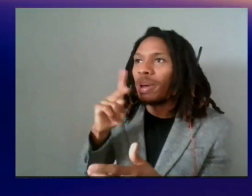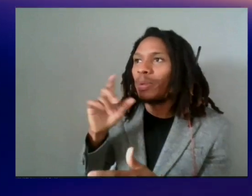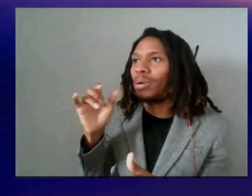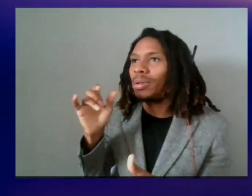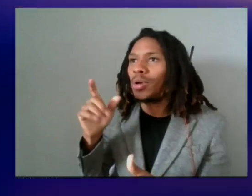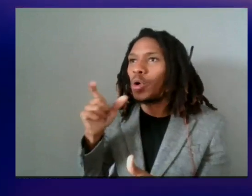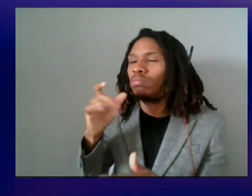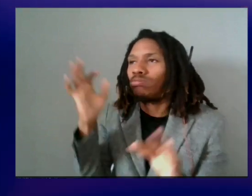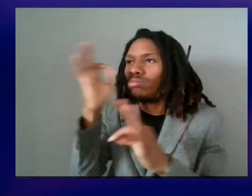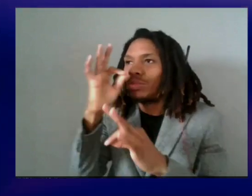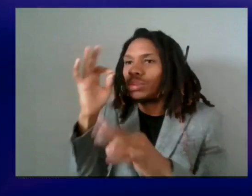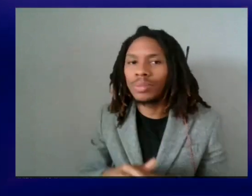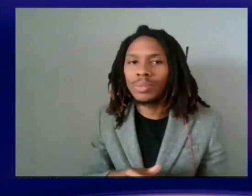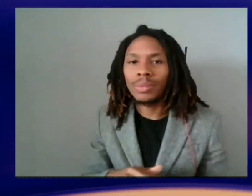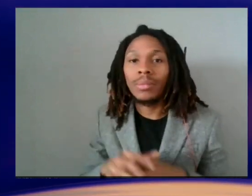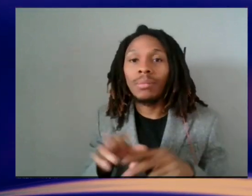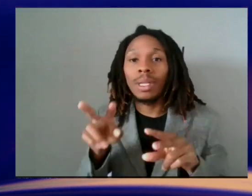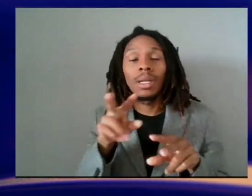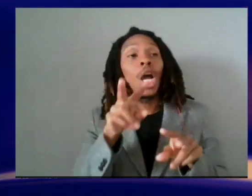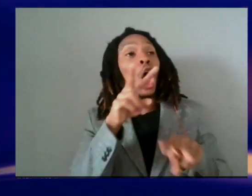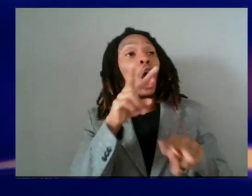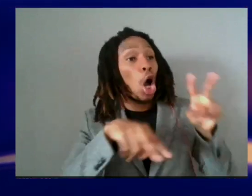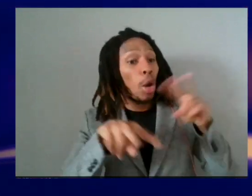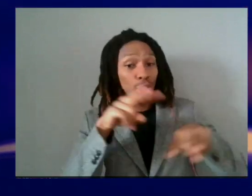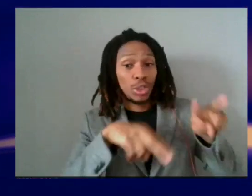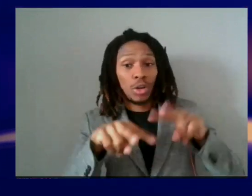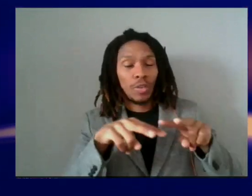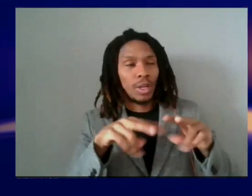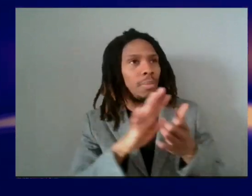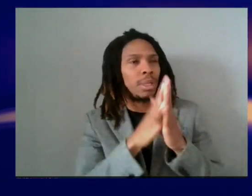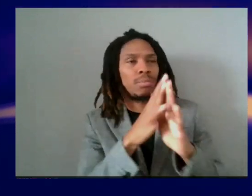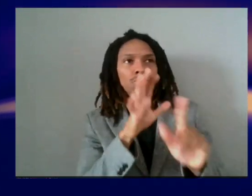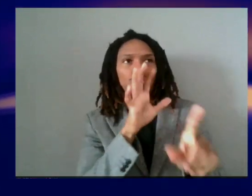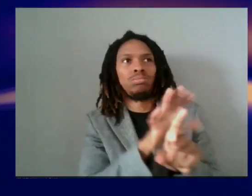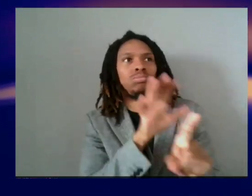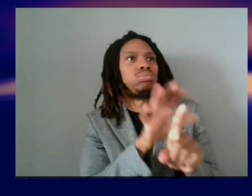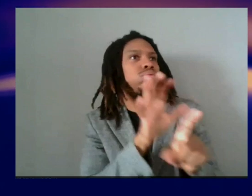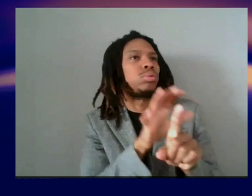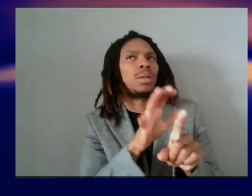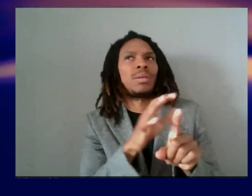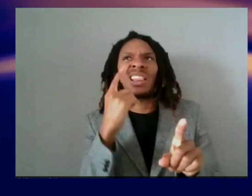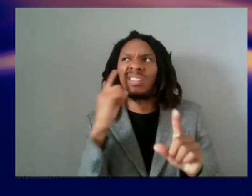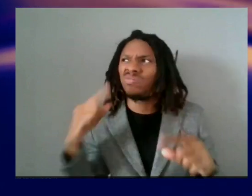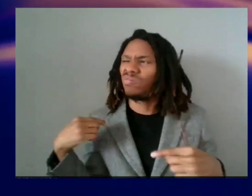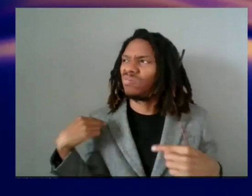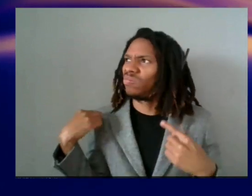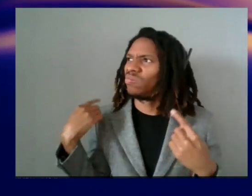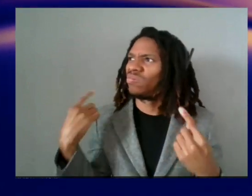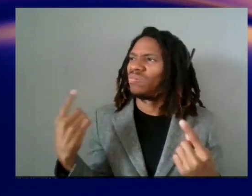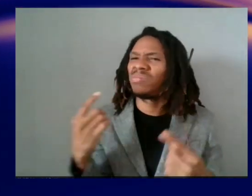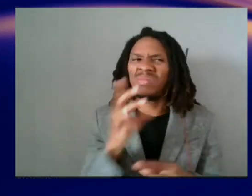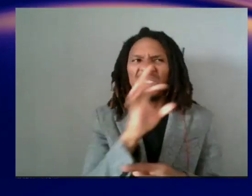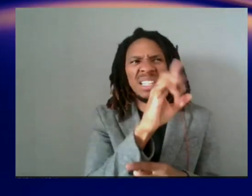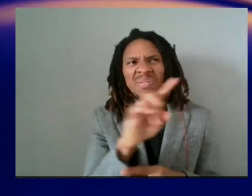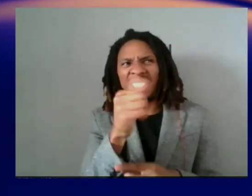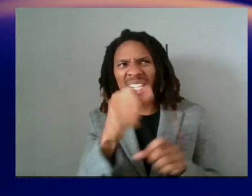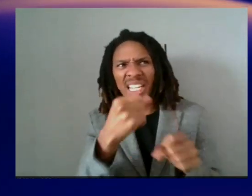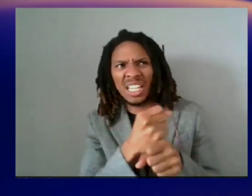Observability is a term, has really become popularized over the last seven to 10 years or so, I would say